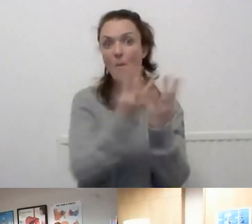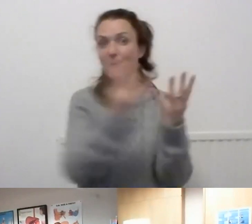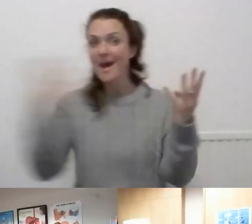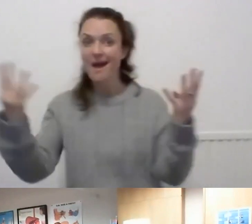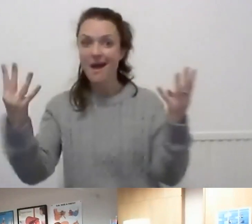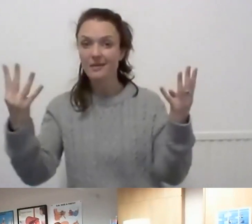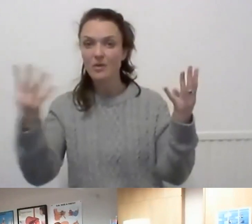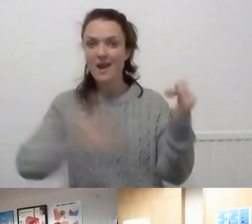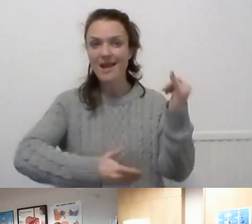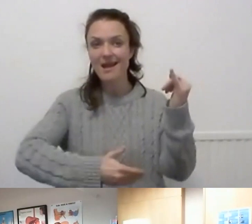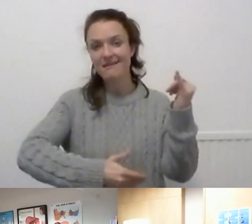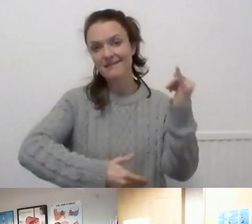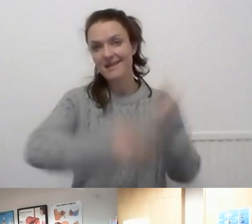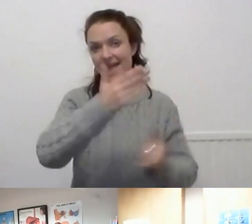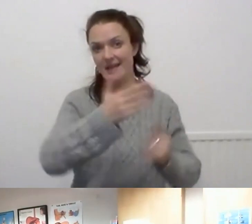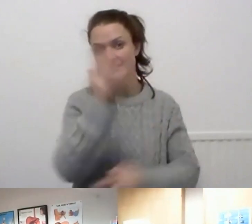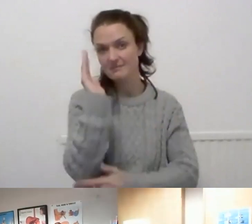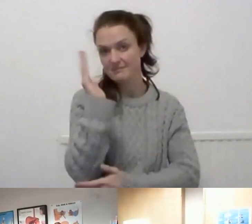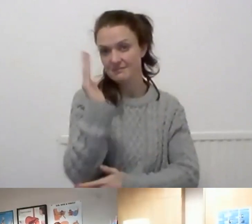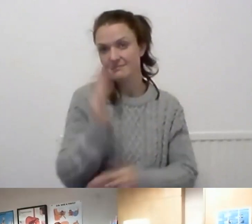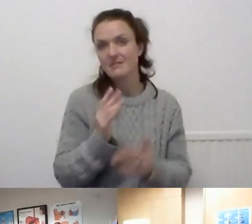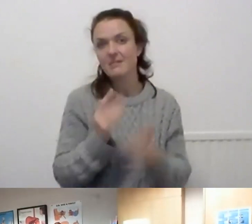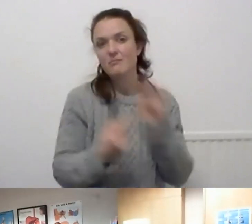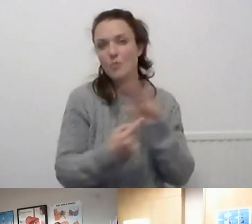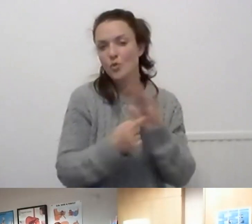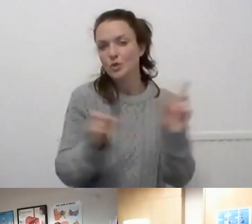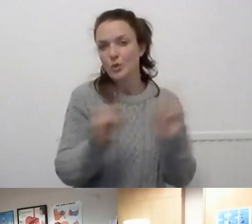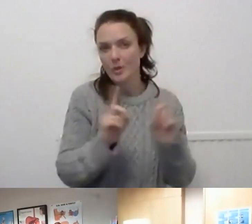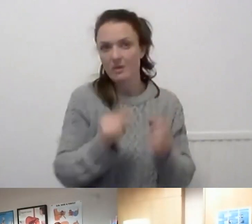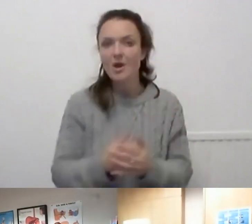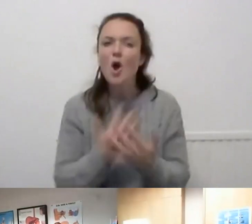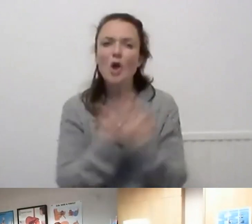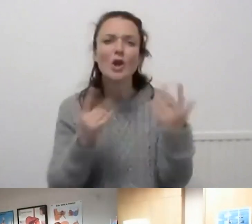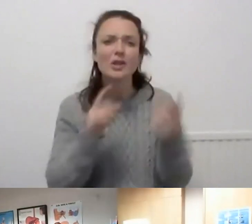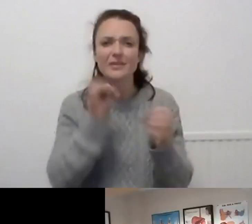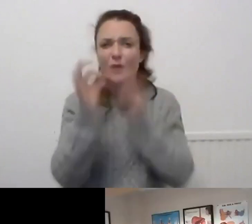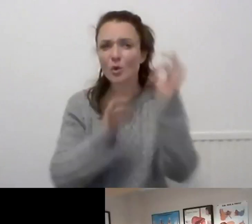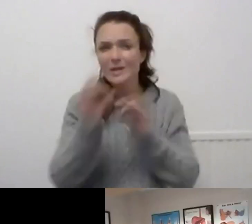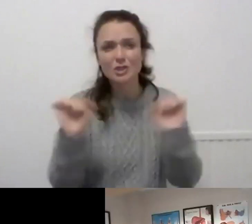still so many unanswered questions. So if there's anything that you've seen, that you think is worth